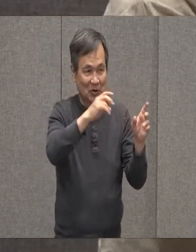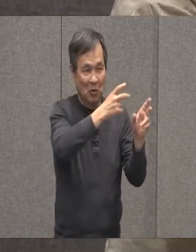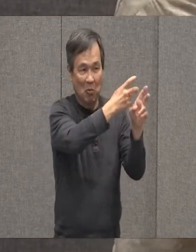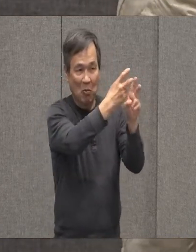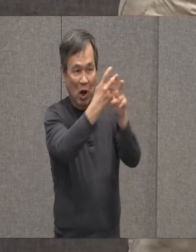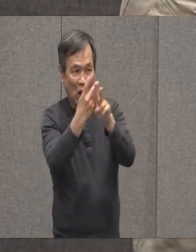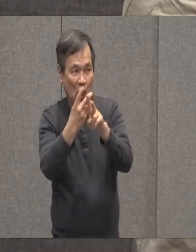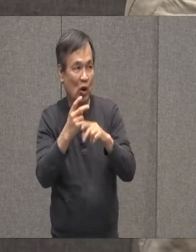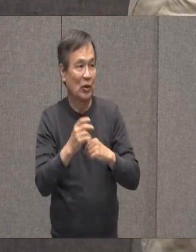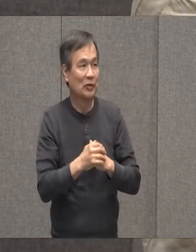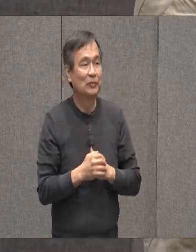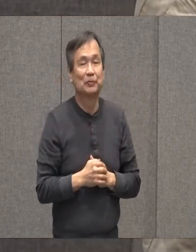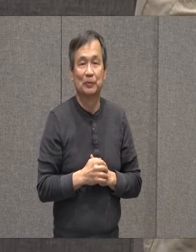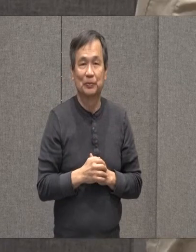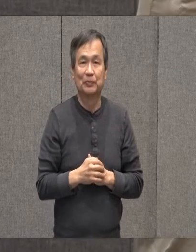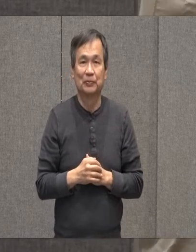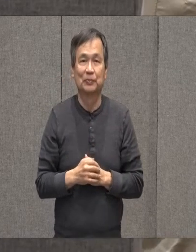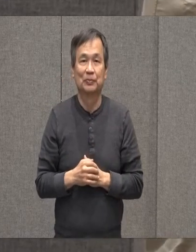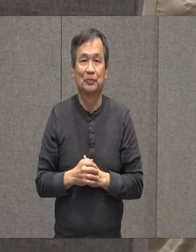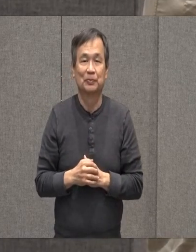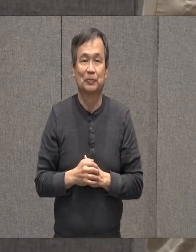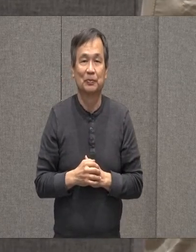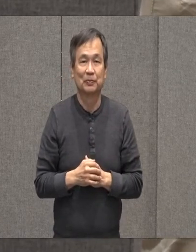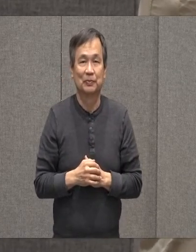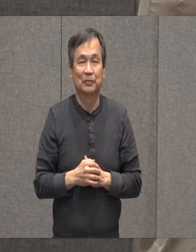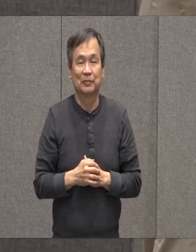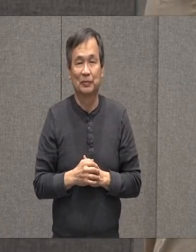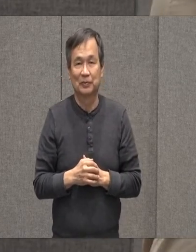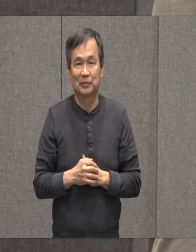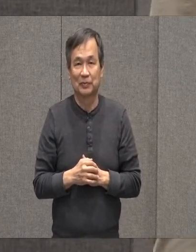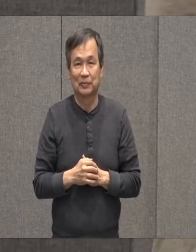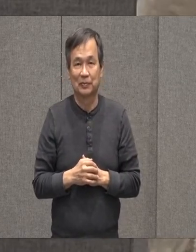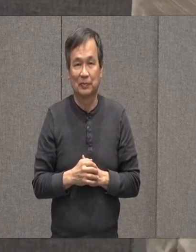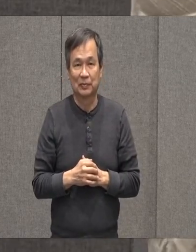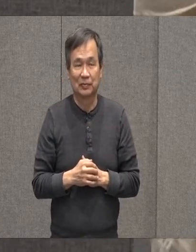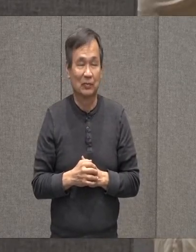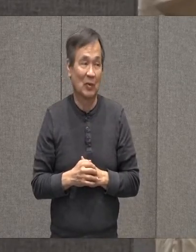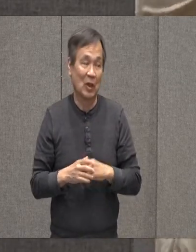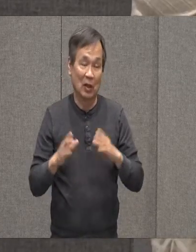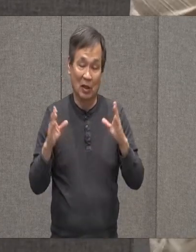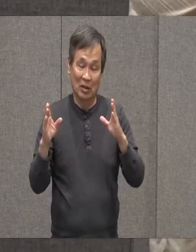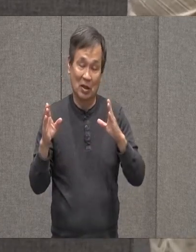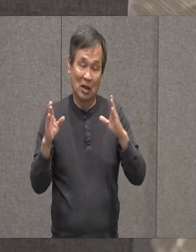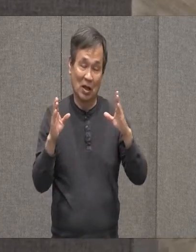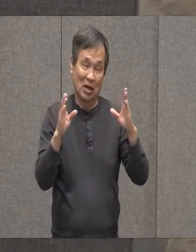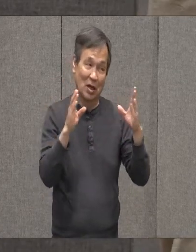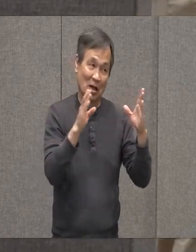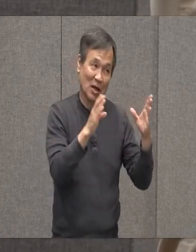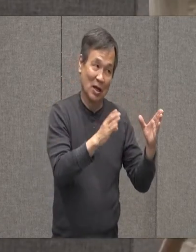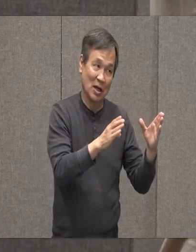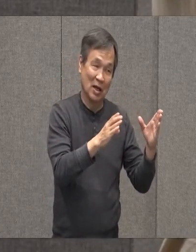So we're gonna have to do some borrowing right off. We're gonna have to go all the way to our Millions period